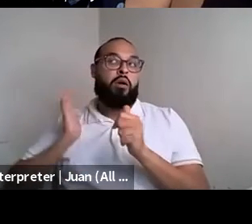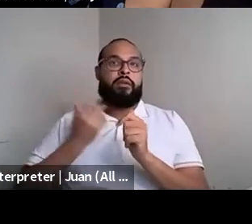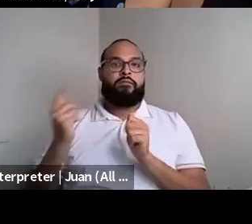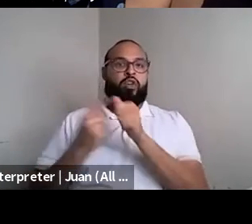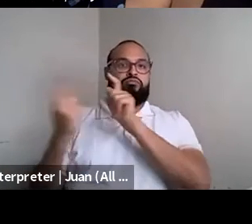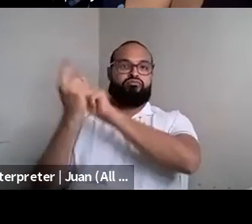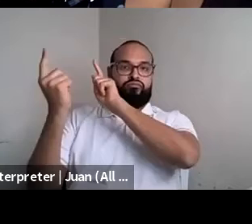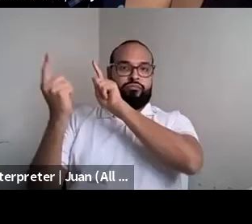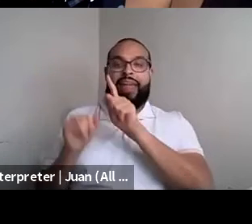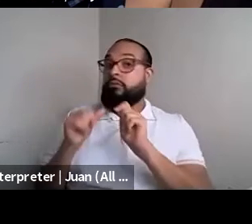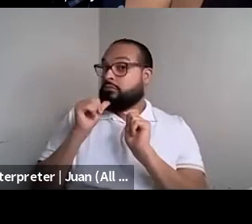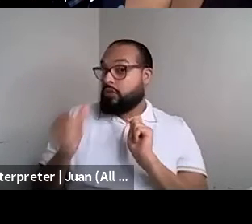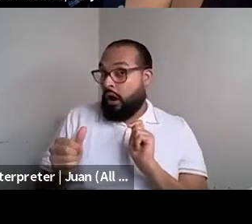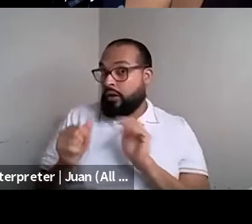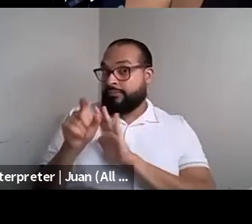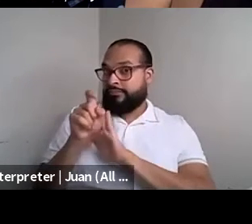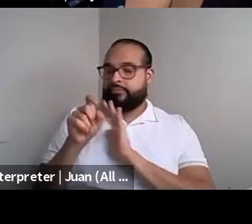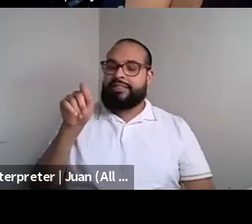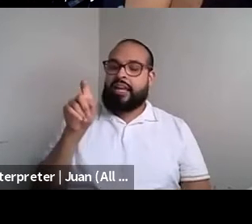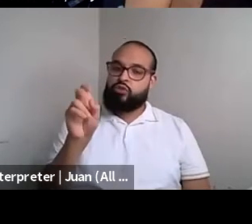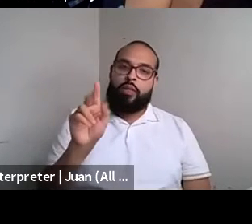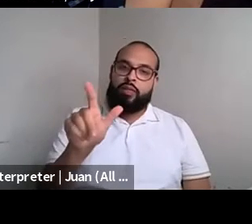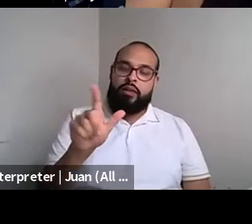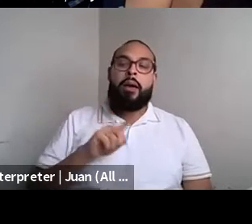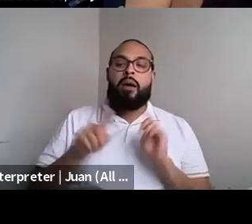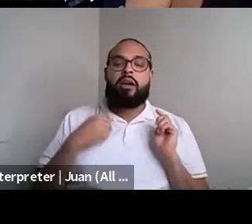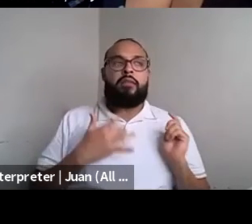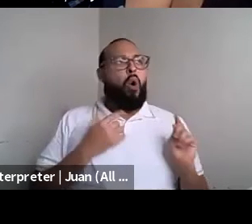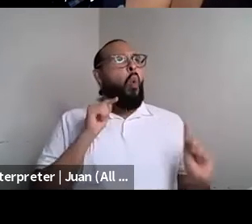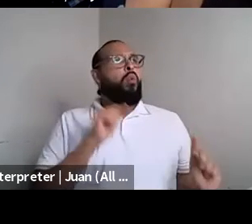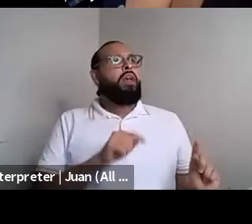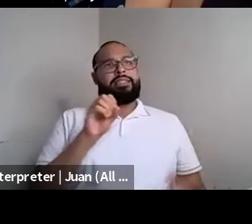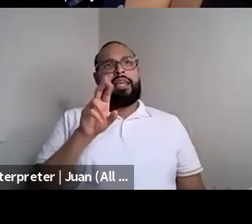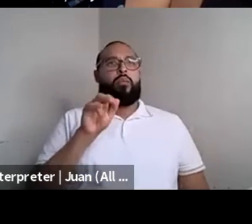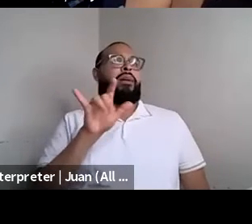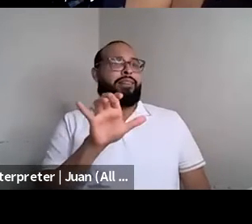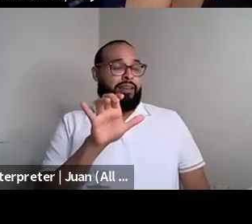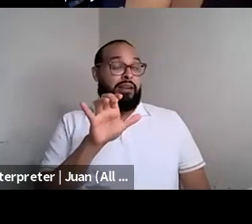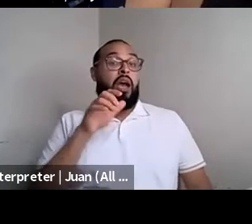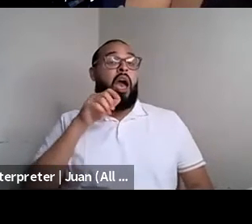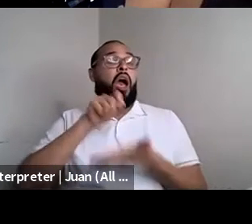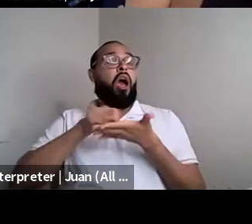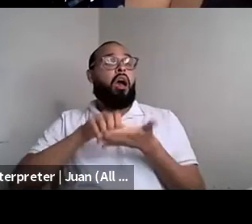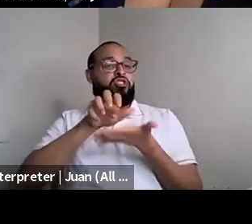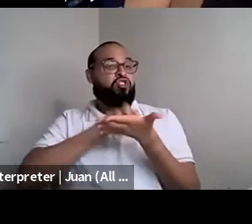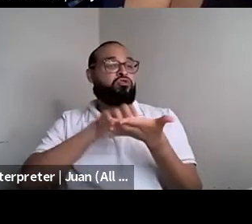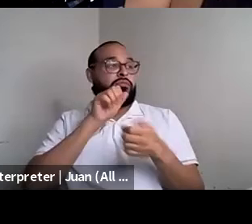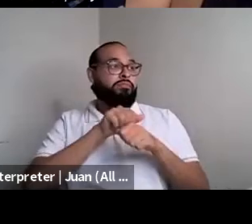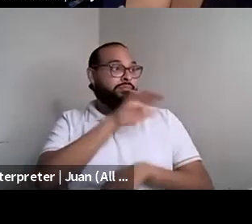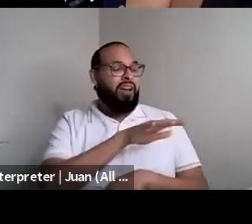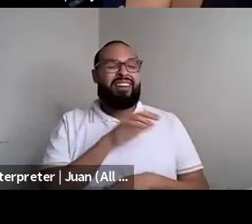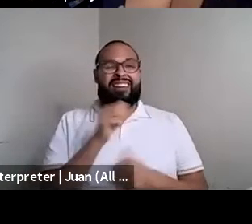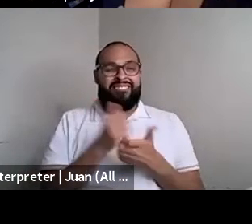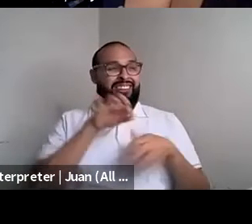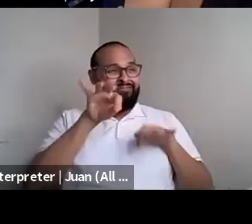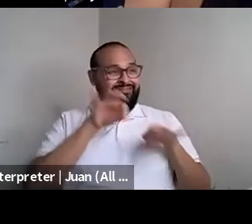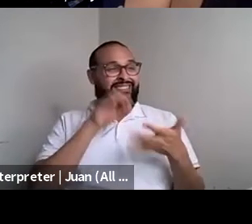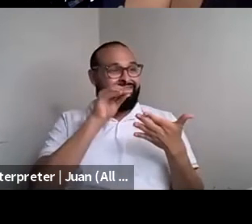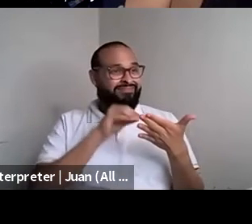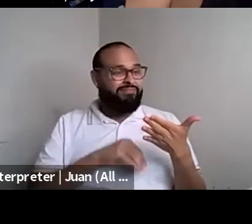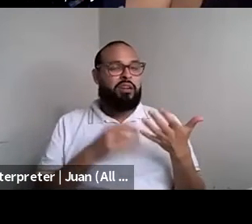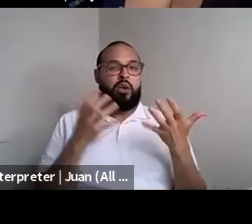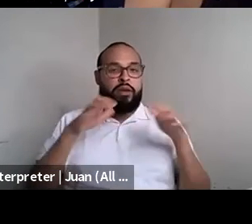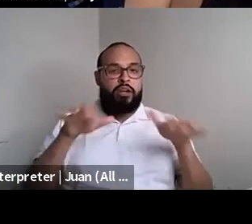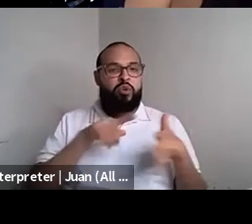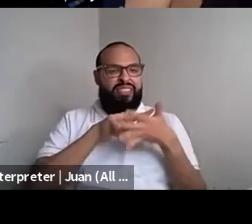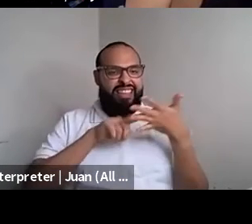Nahshon Anderson: So it was interesting how he took it as erotic and how what he wrote back to me, you know, things he was telling me he would, you know, do and just completely shocked me.